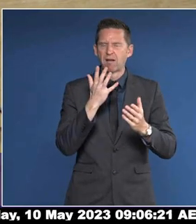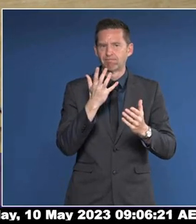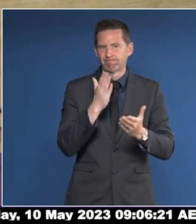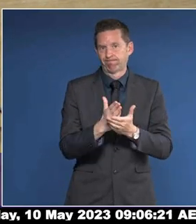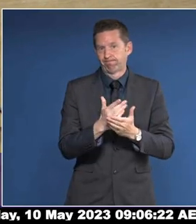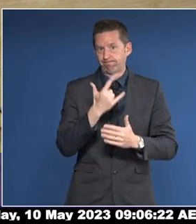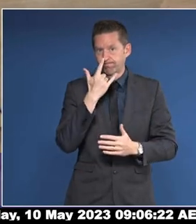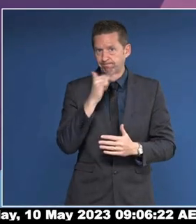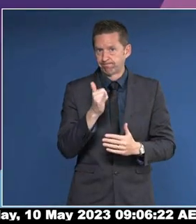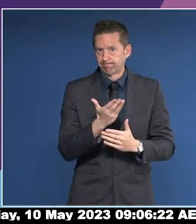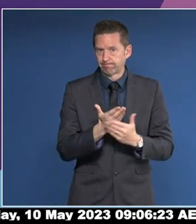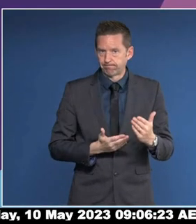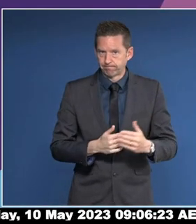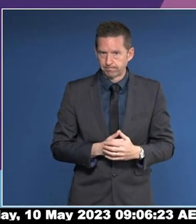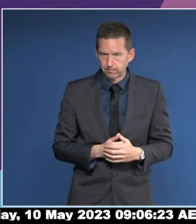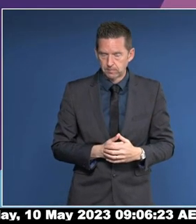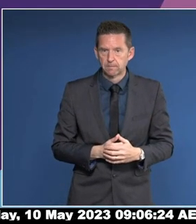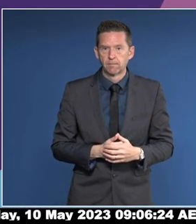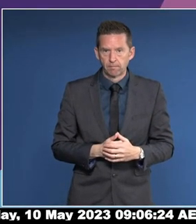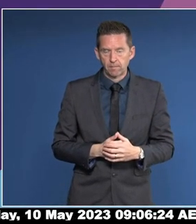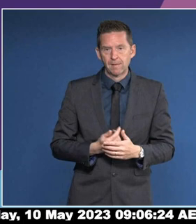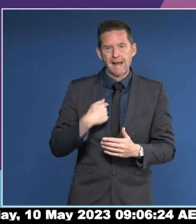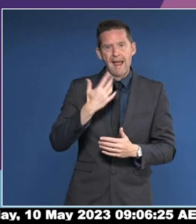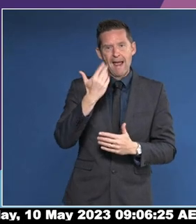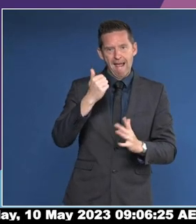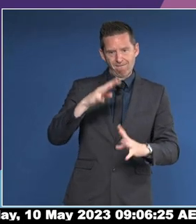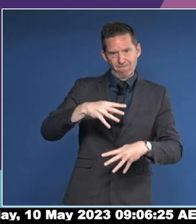the numbers that came up on the screen with our content warning earlier this week